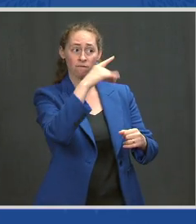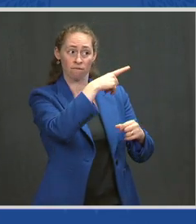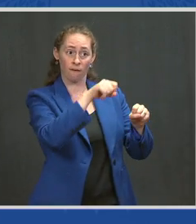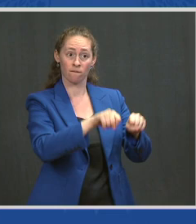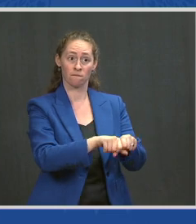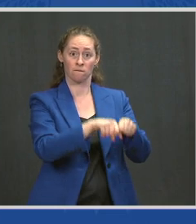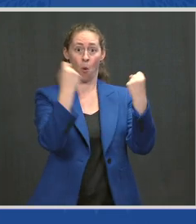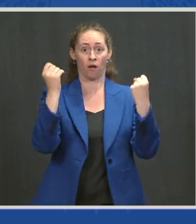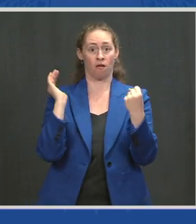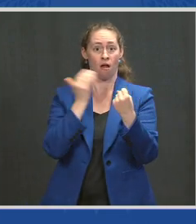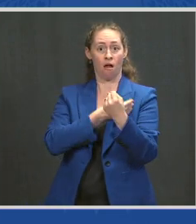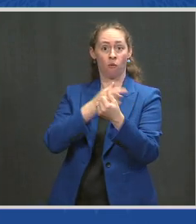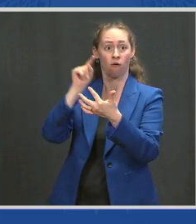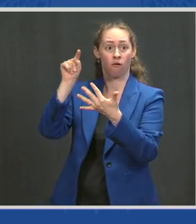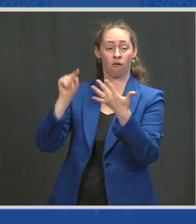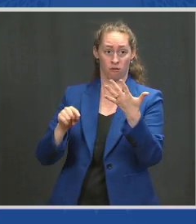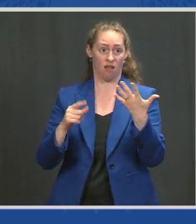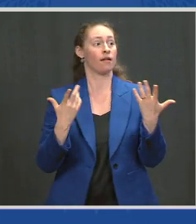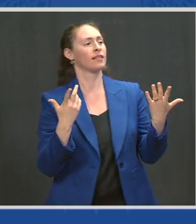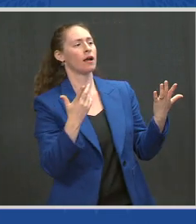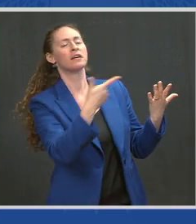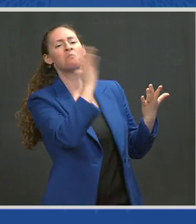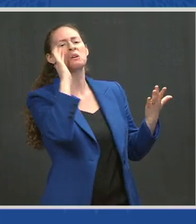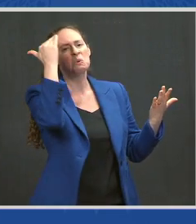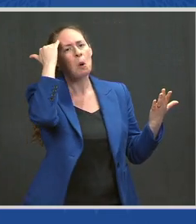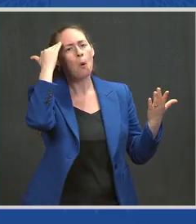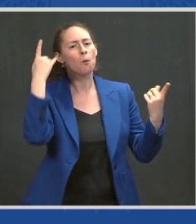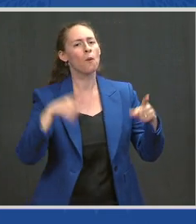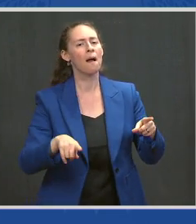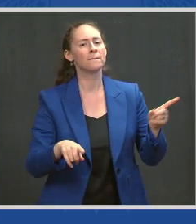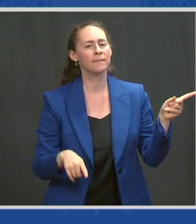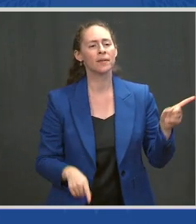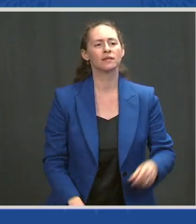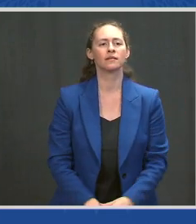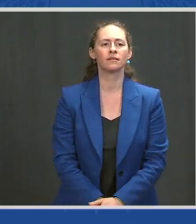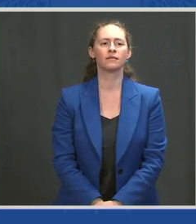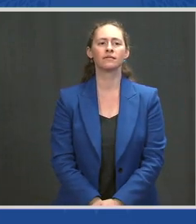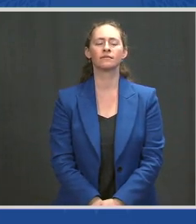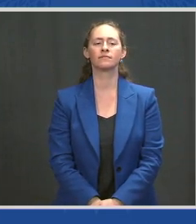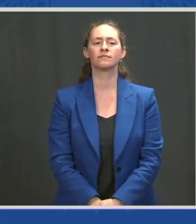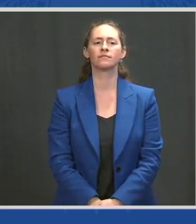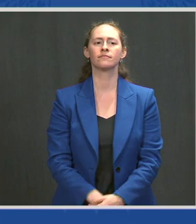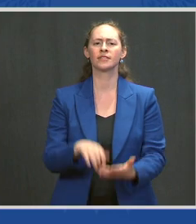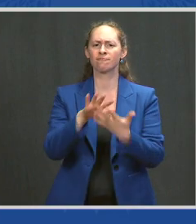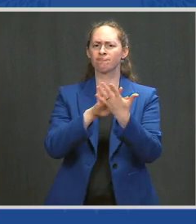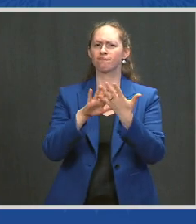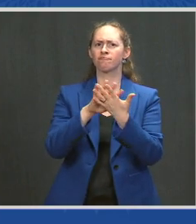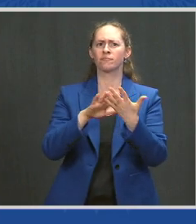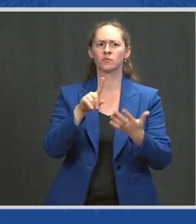The Press: Can you share what you asked him about Afghanistan? What was your particular request for Afghanistan and the U.S. troops? The President: No, he asked us